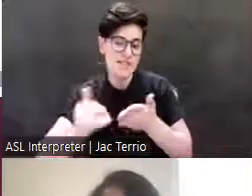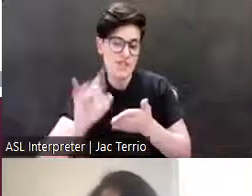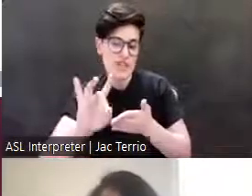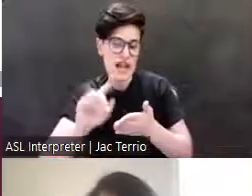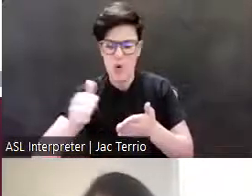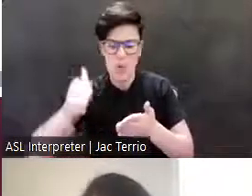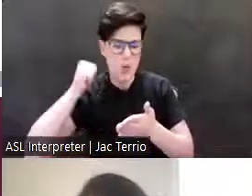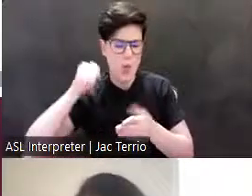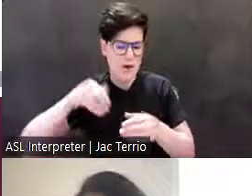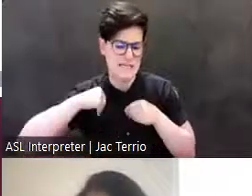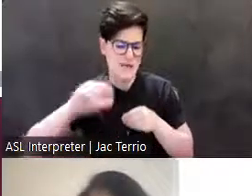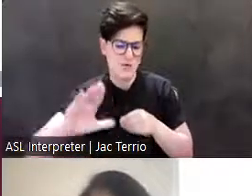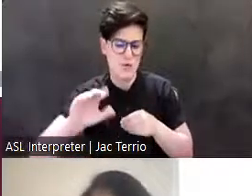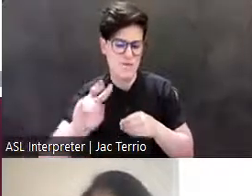Those things are illegal.